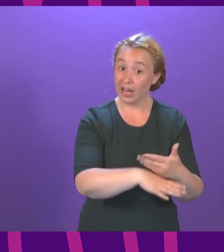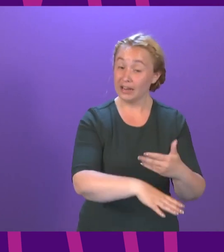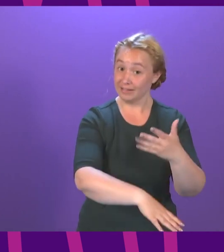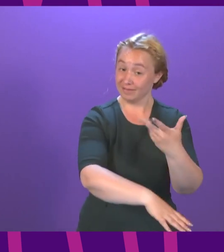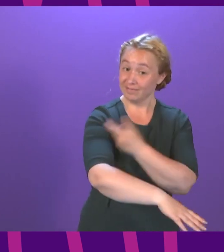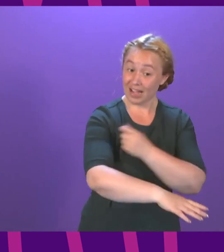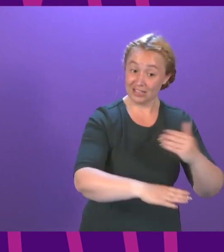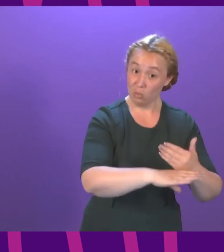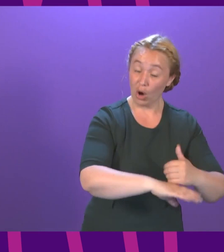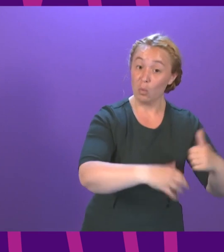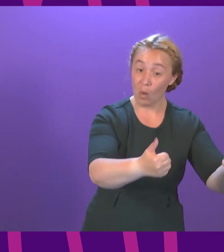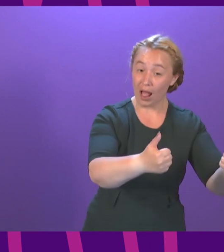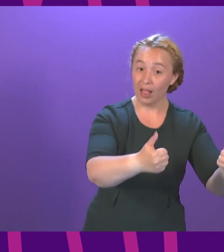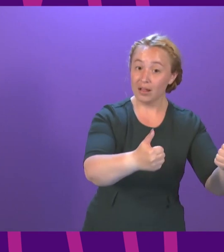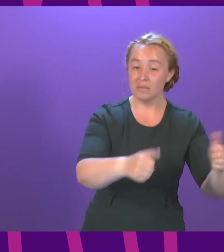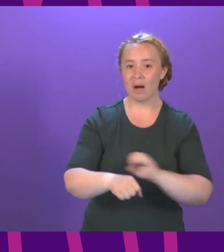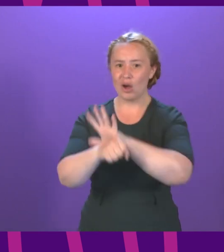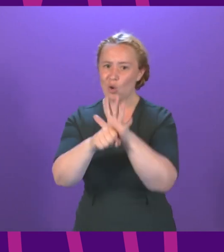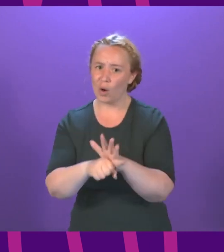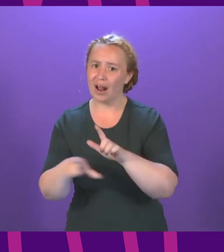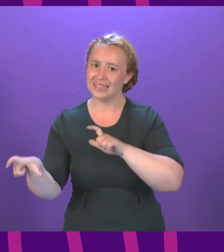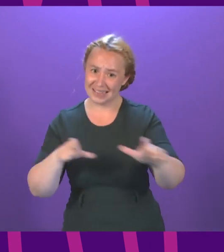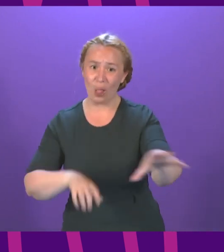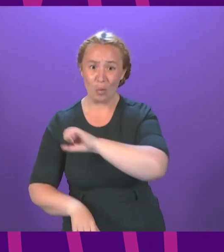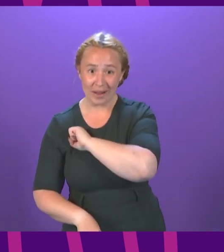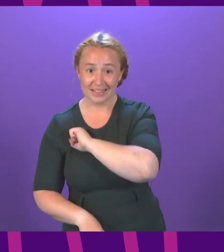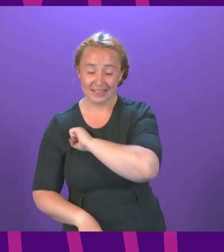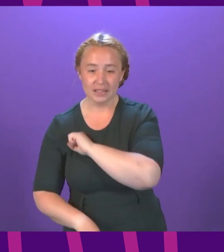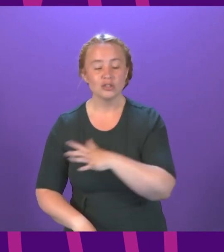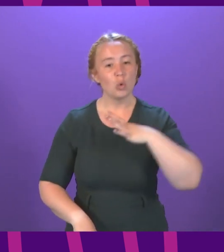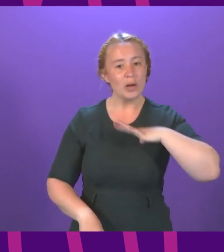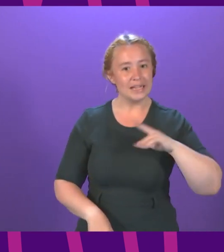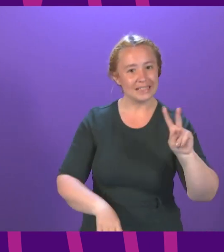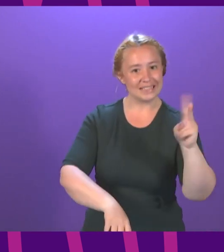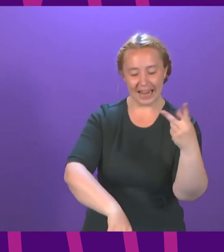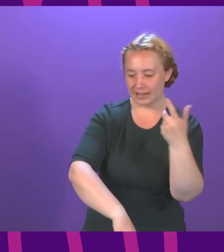against the virus. The WHO advice is to administer the second dose of the vaccine after three to four